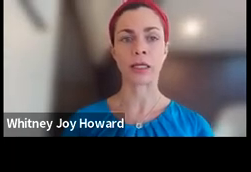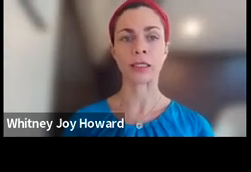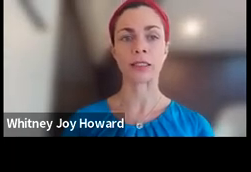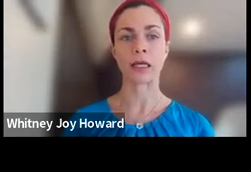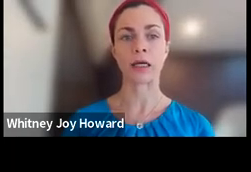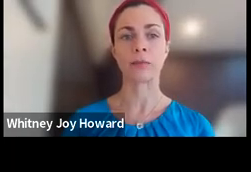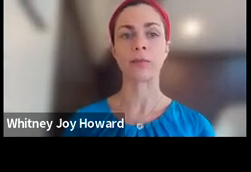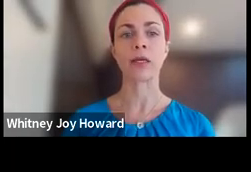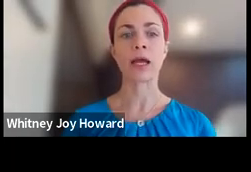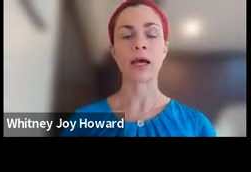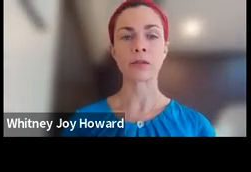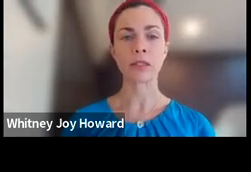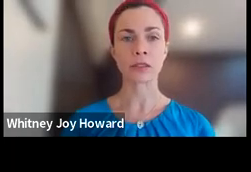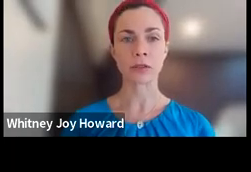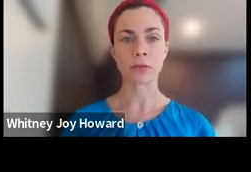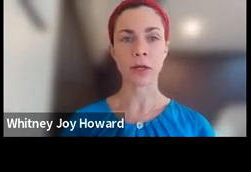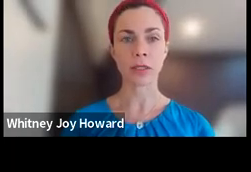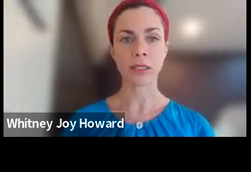We can also pay for first week of food for the client.